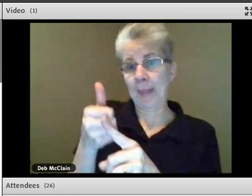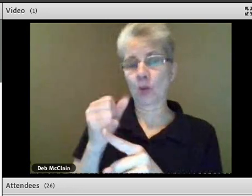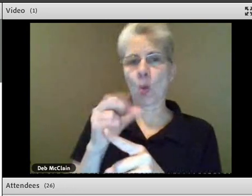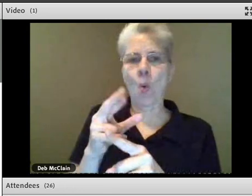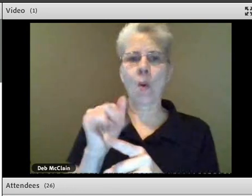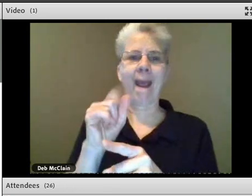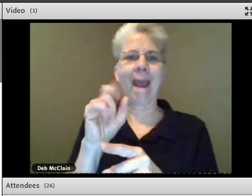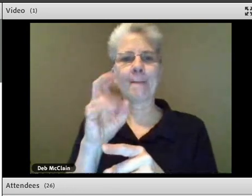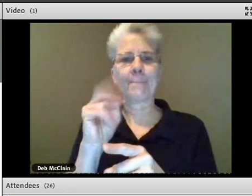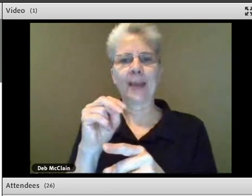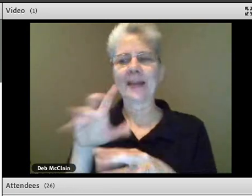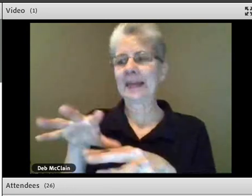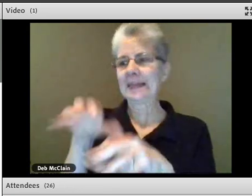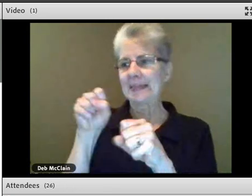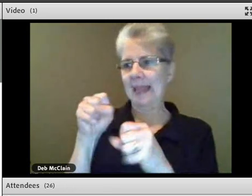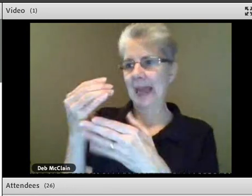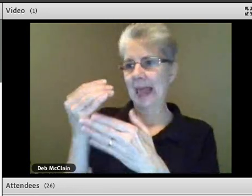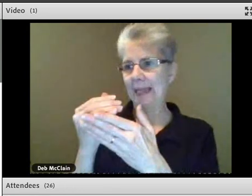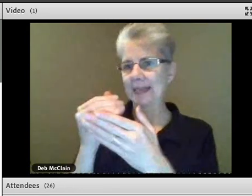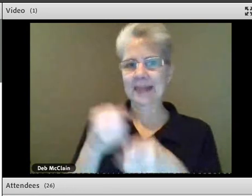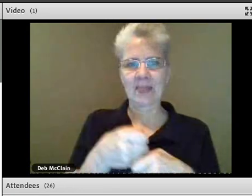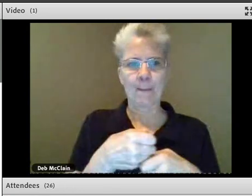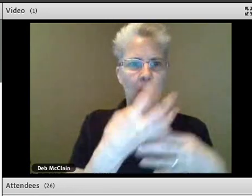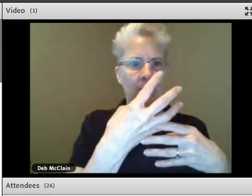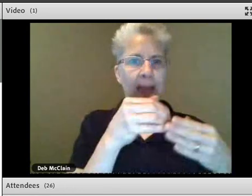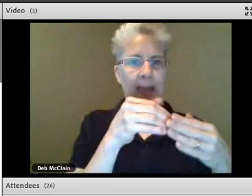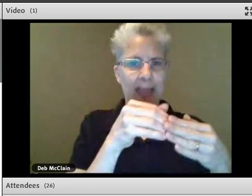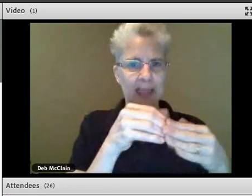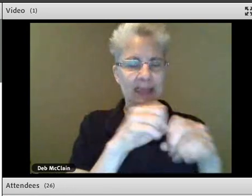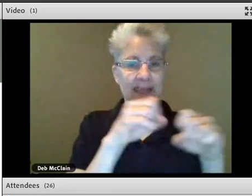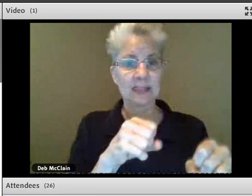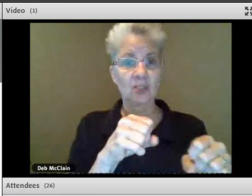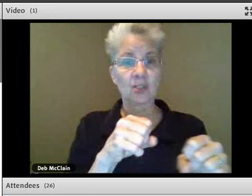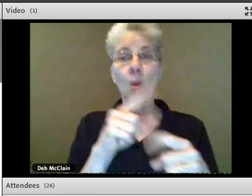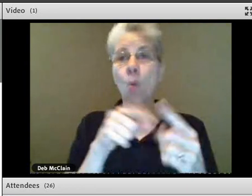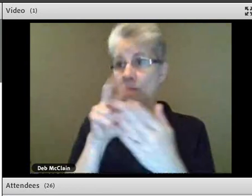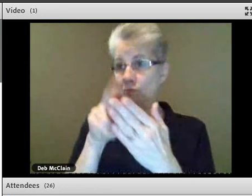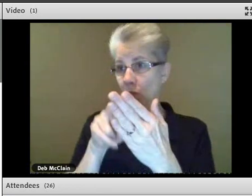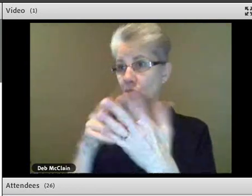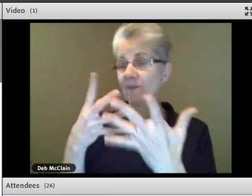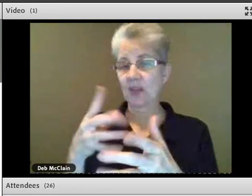taking a list of usernames and populating them in. Once they're registered, then they get authentication